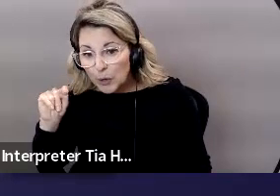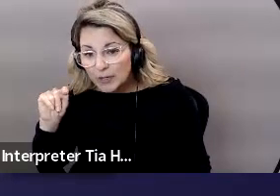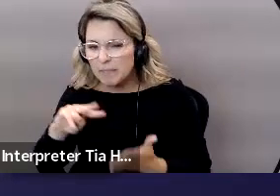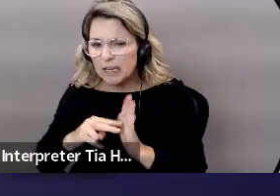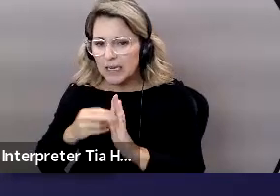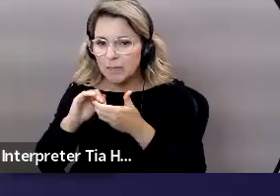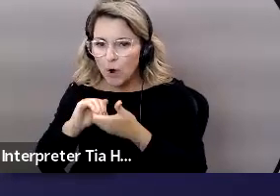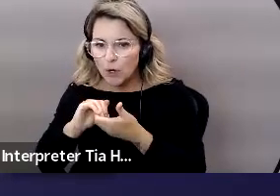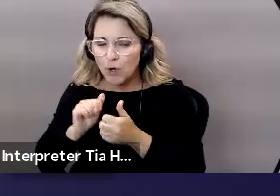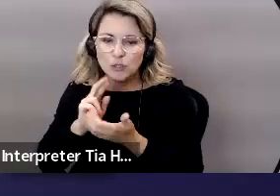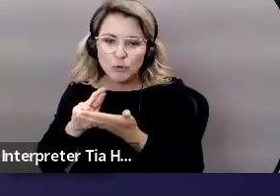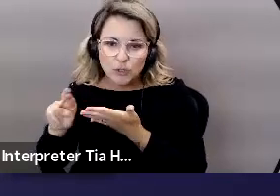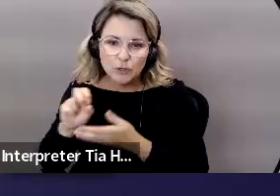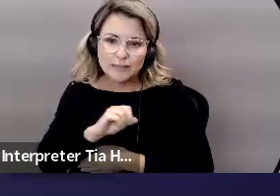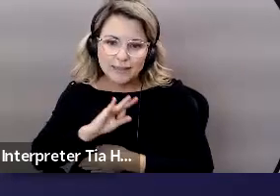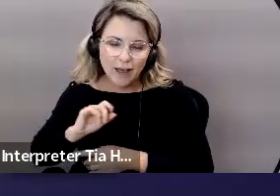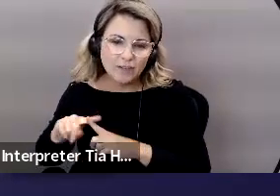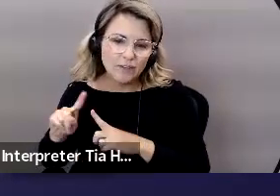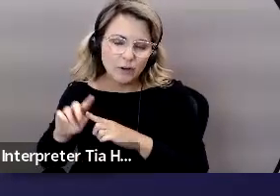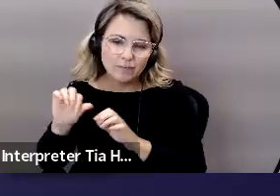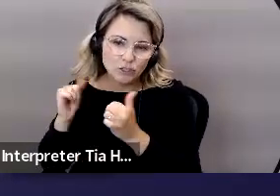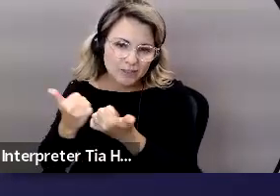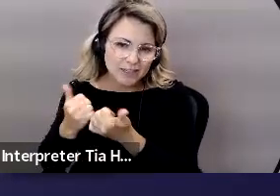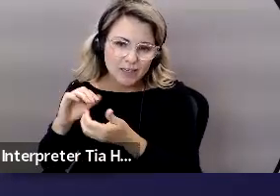the different agencies and organizations that are going to be working with you, that flow into